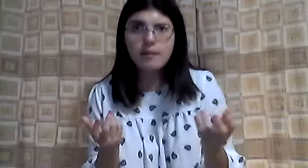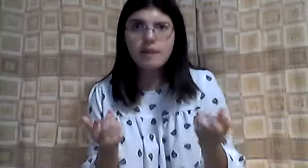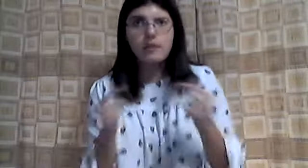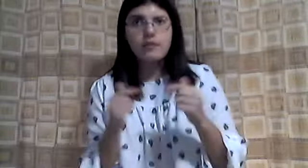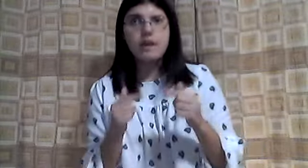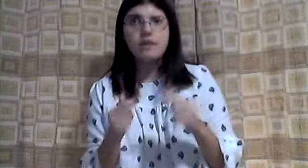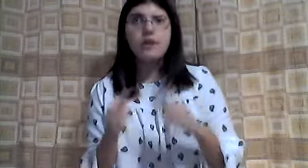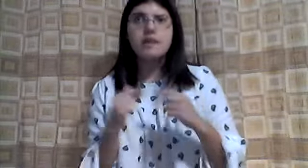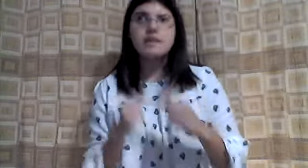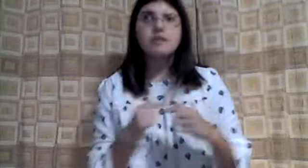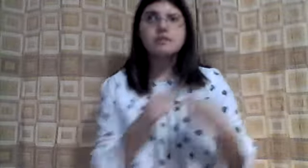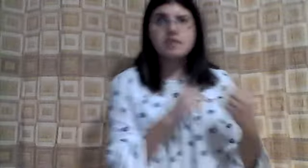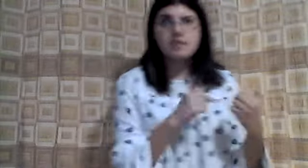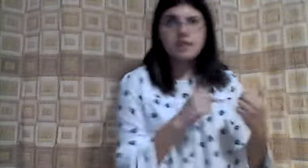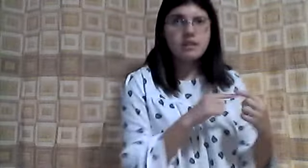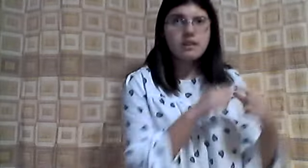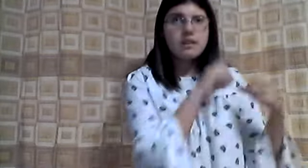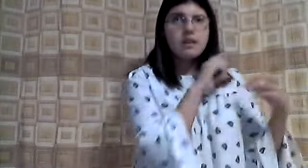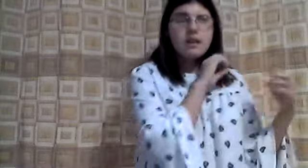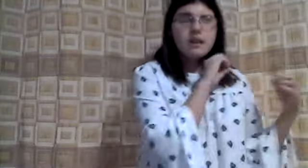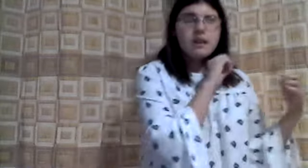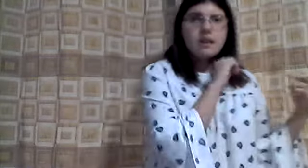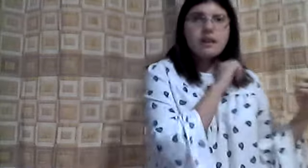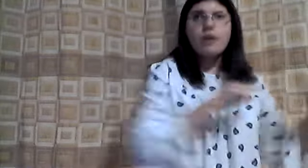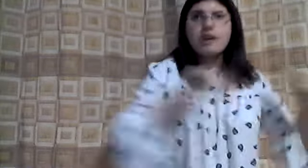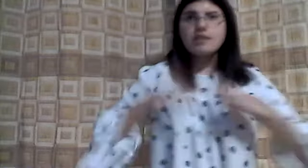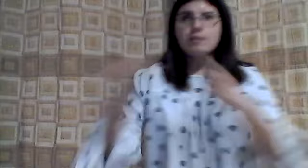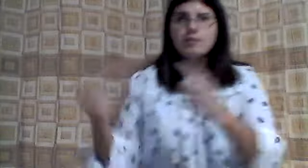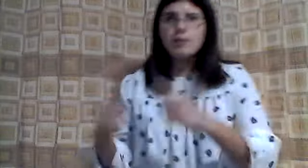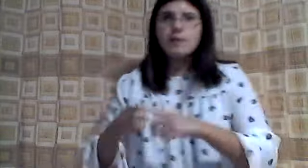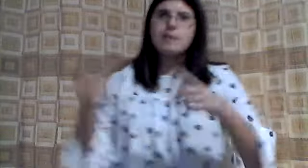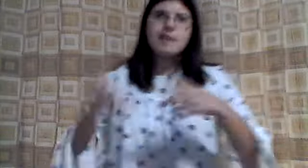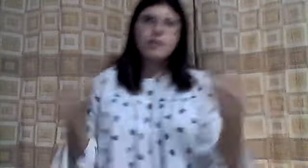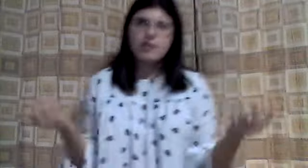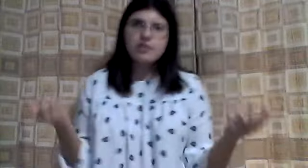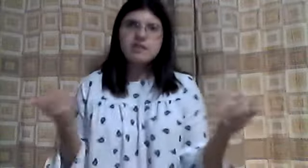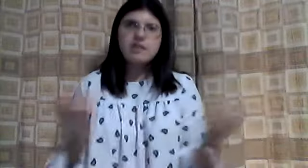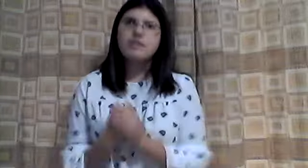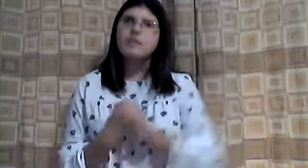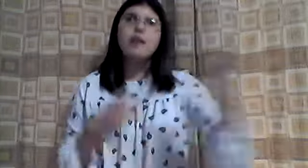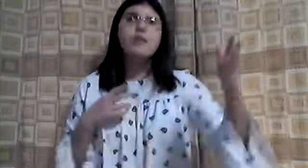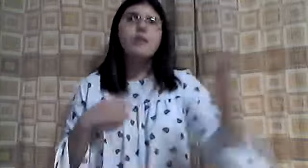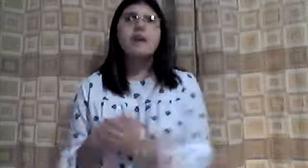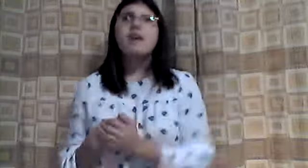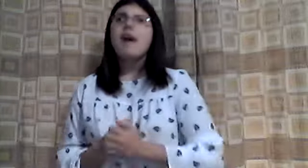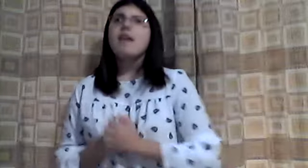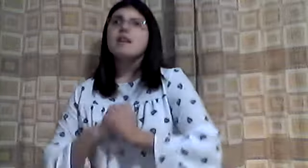Because there were afraid that people who kill Christians will murder them as well.